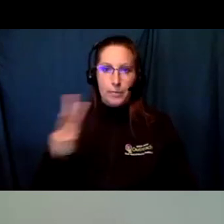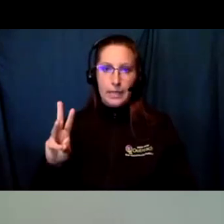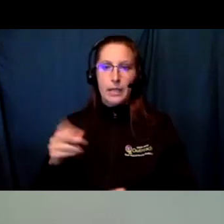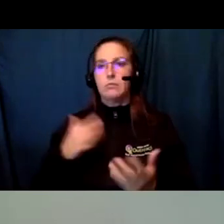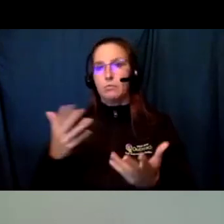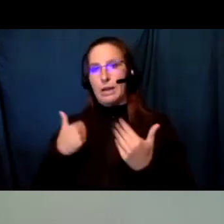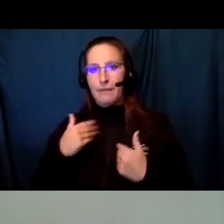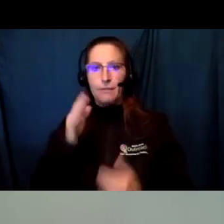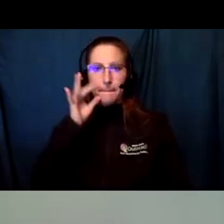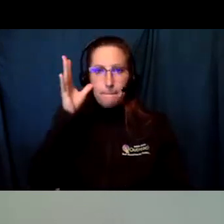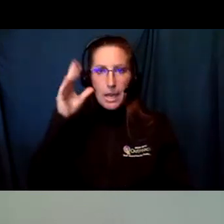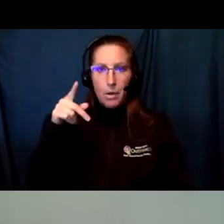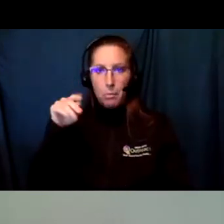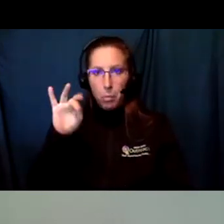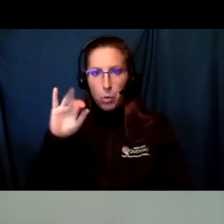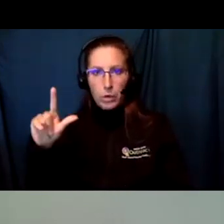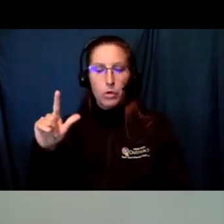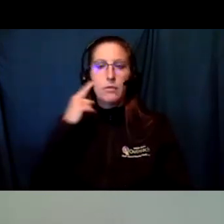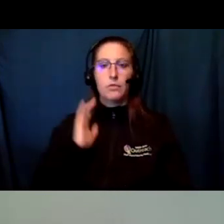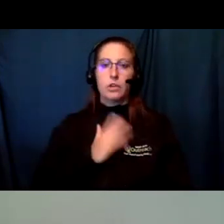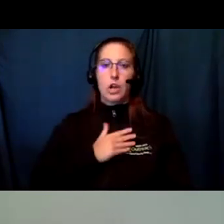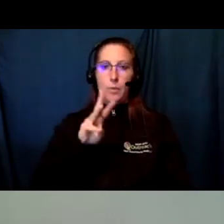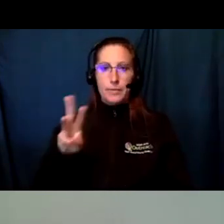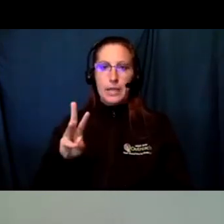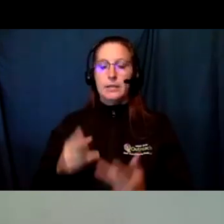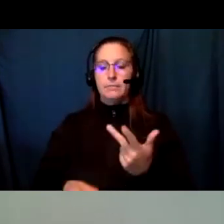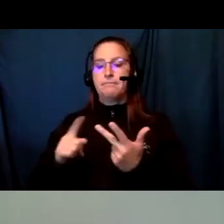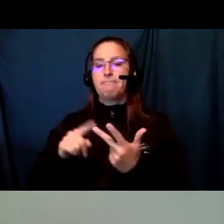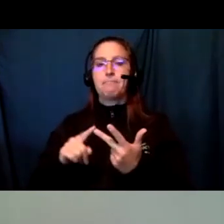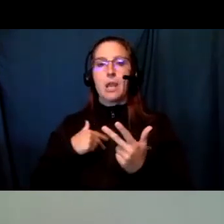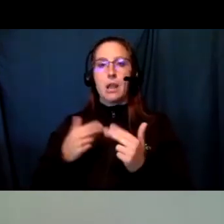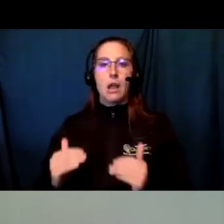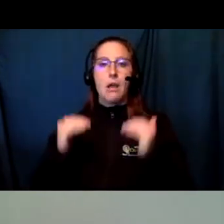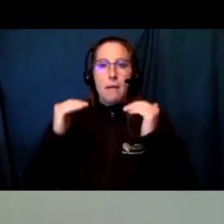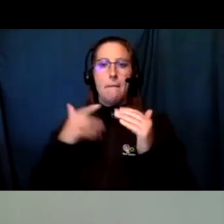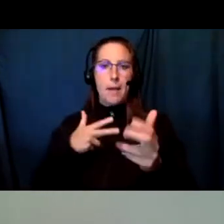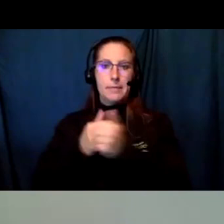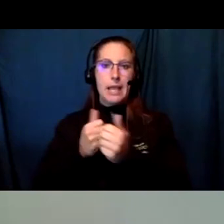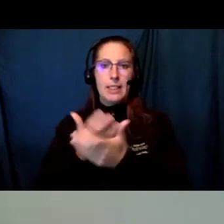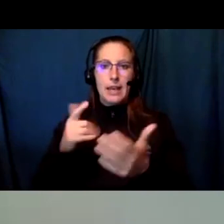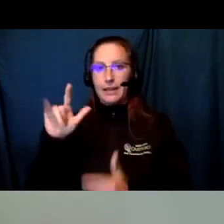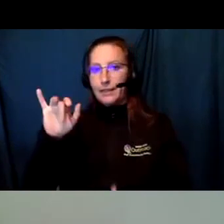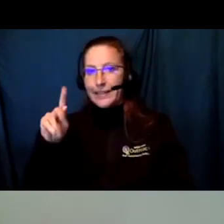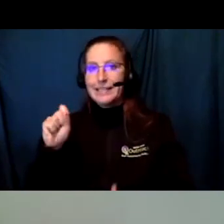to our current website and to update a lot of the the links and such, as well as to create